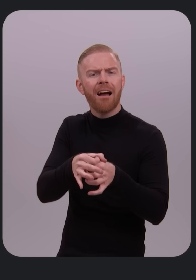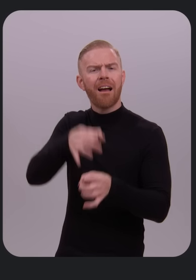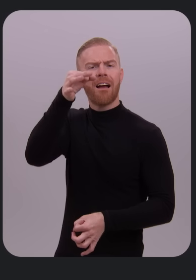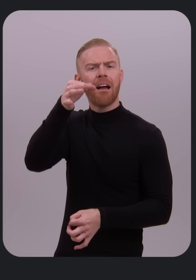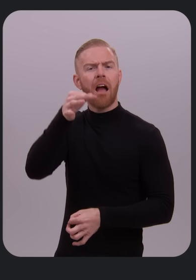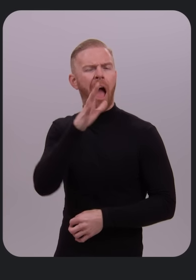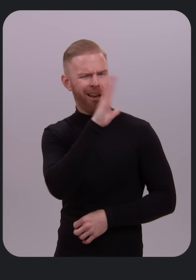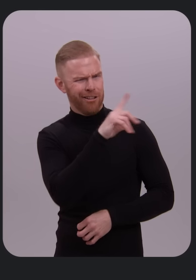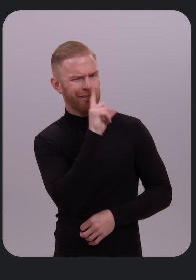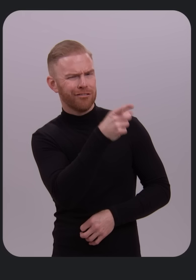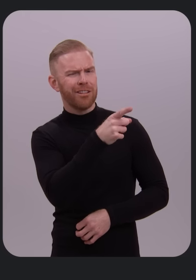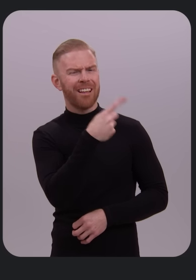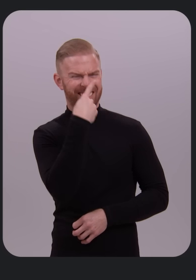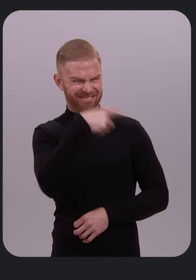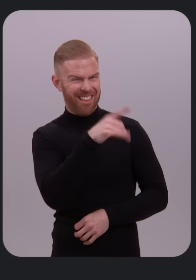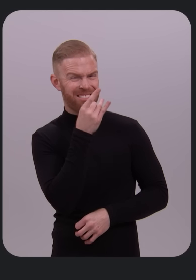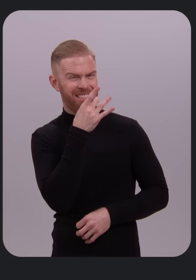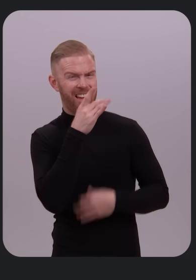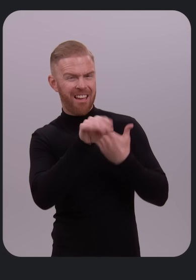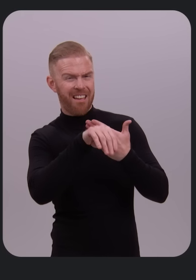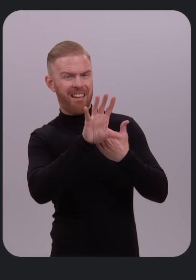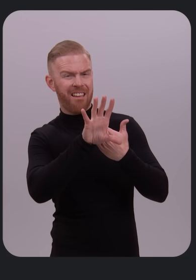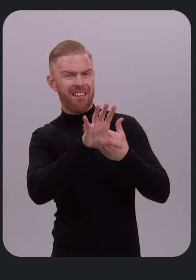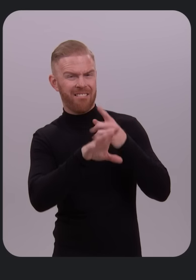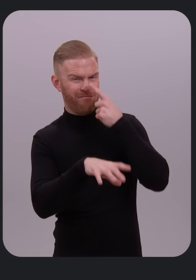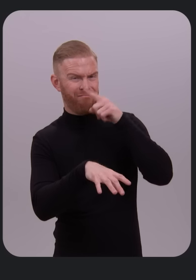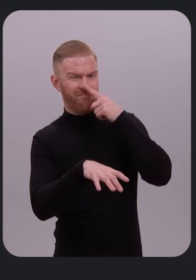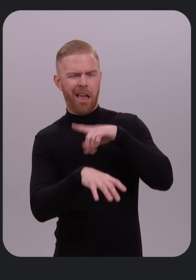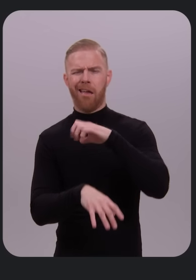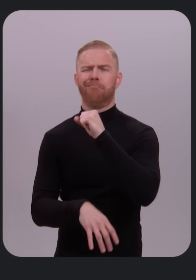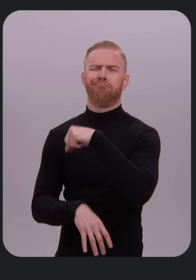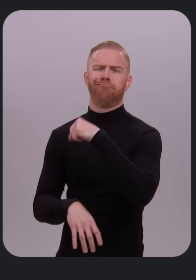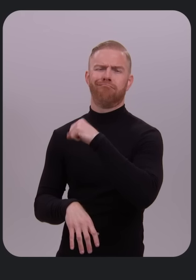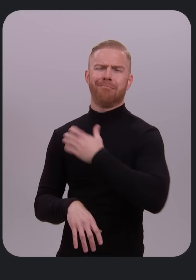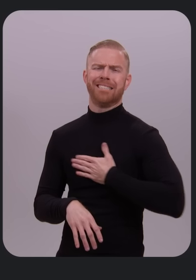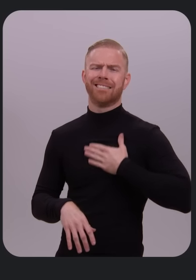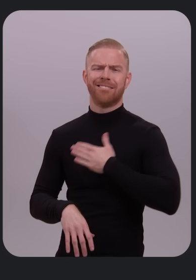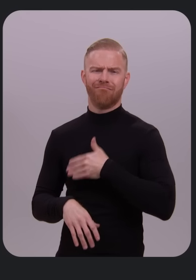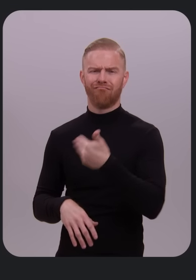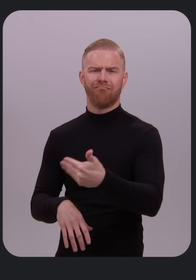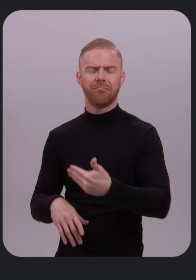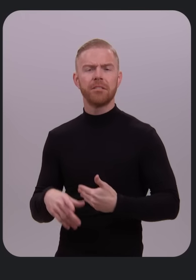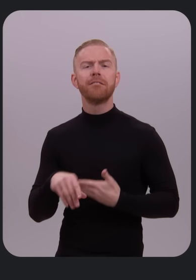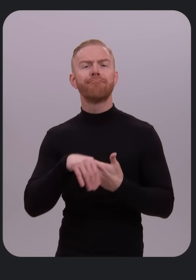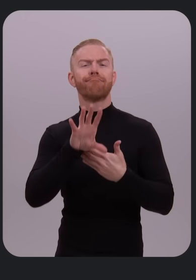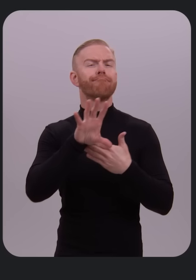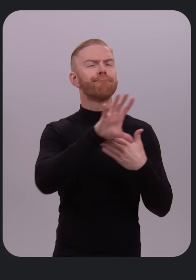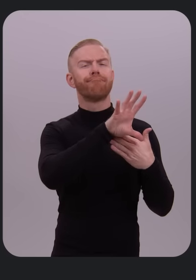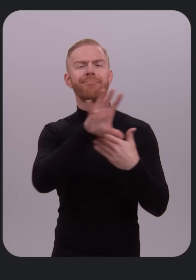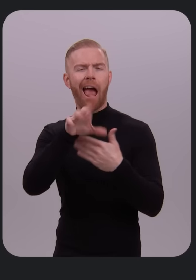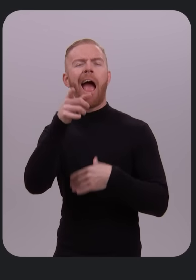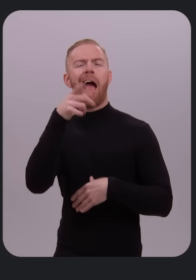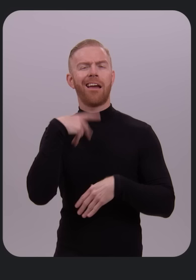Do you mind if I turn on the flashlight? Yes, please. I see a wall with several coiled cables